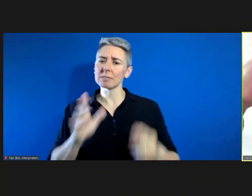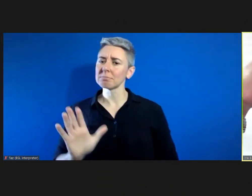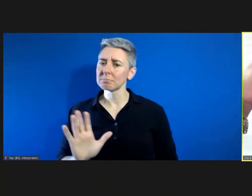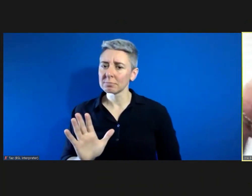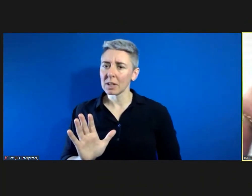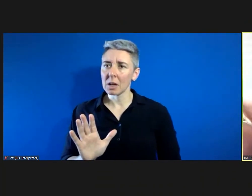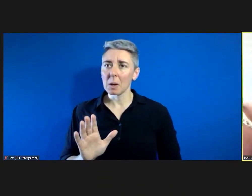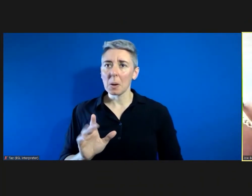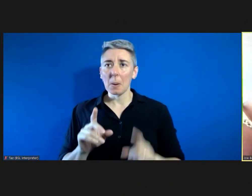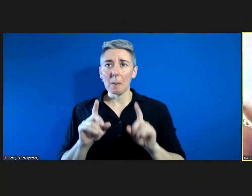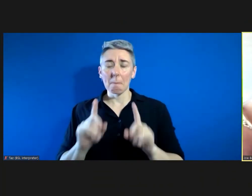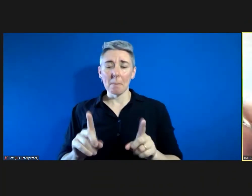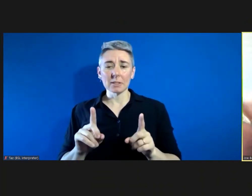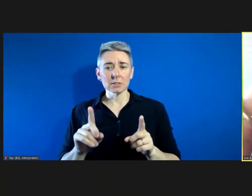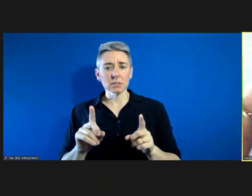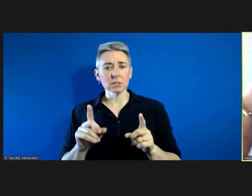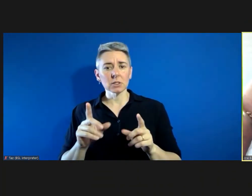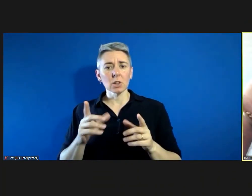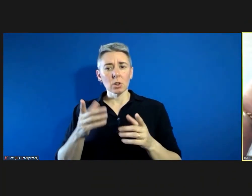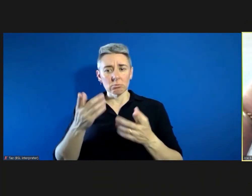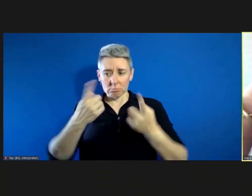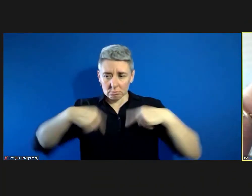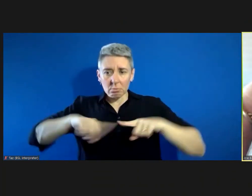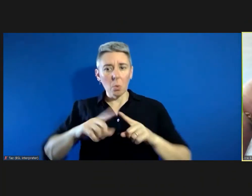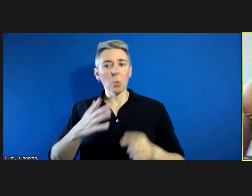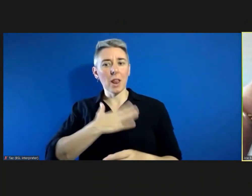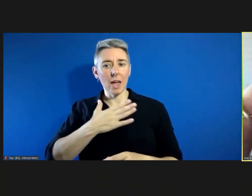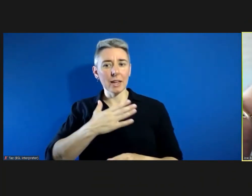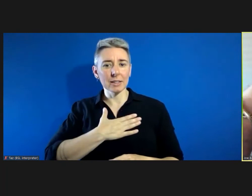or GOB as we like to call ourselves, is that we can we can count on both